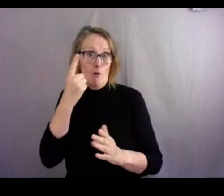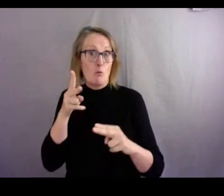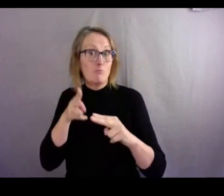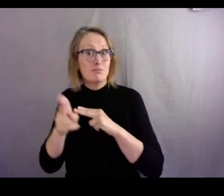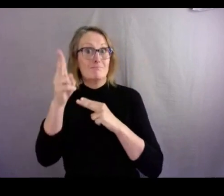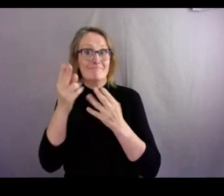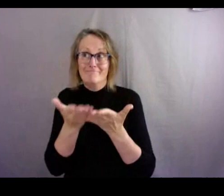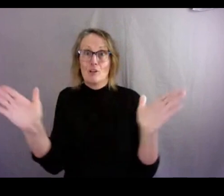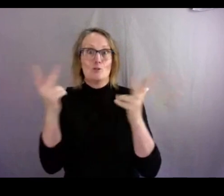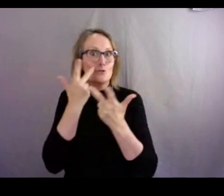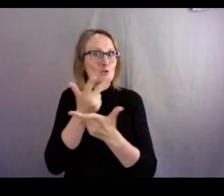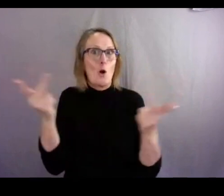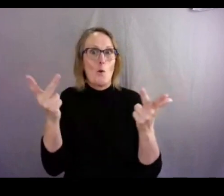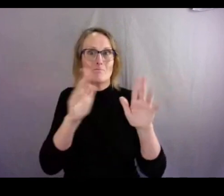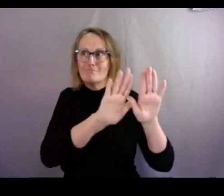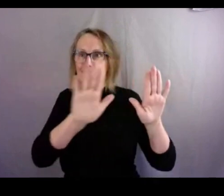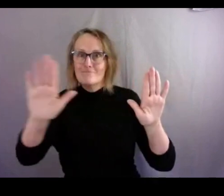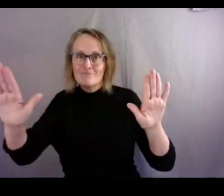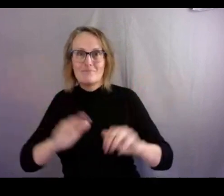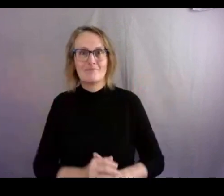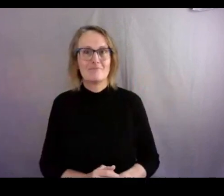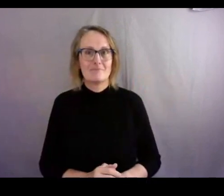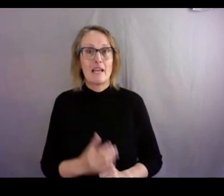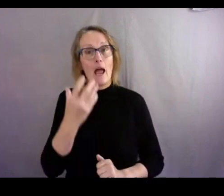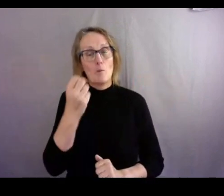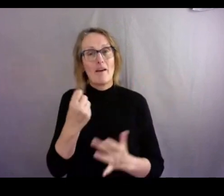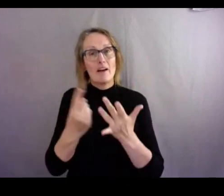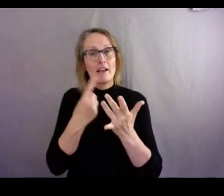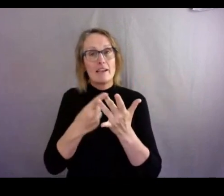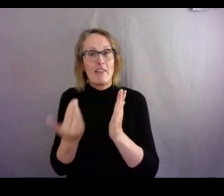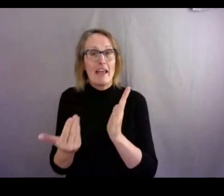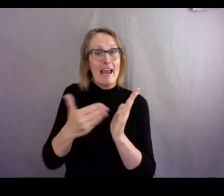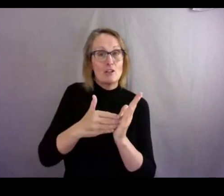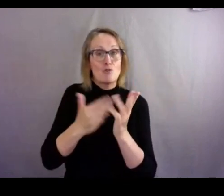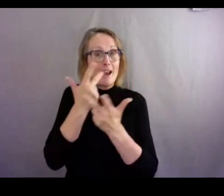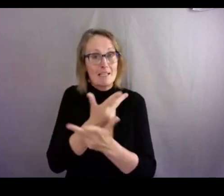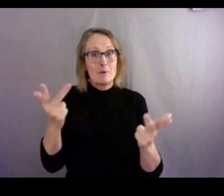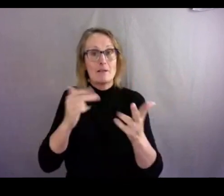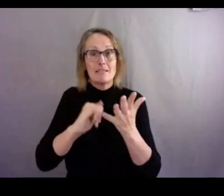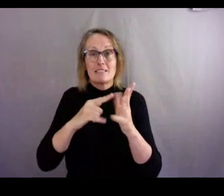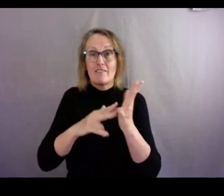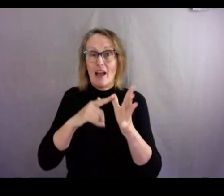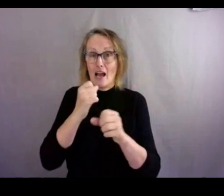and the complimentary exhibition, the "SaVAge K'lub" and I say Va, because as Rosanna Raymond would say,